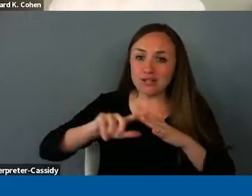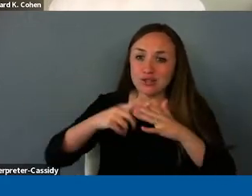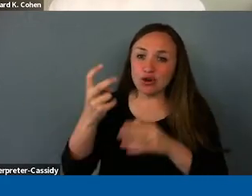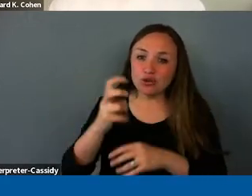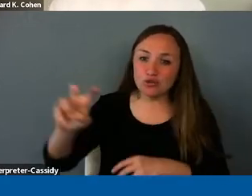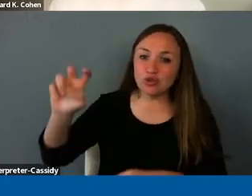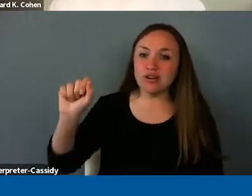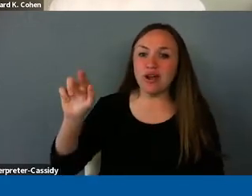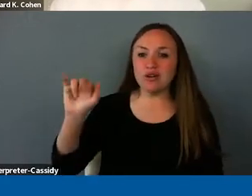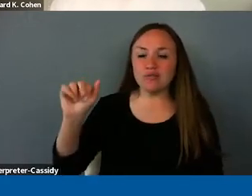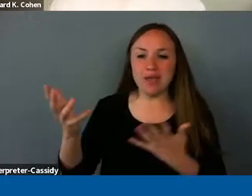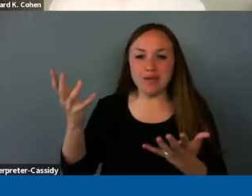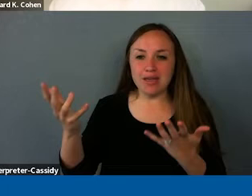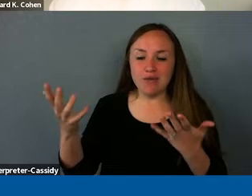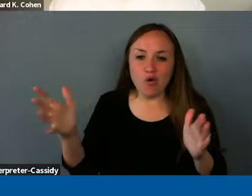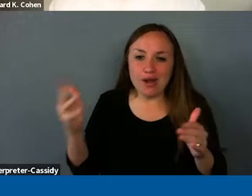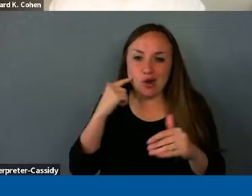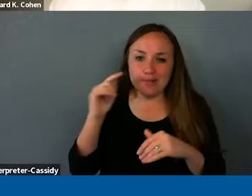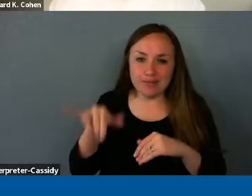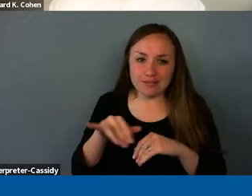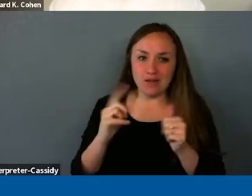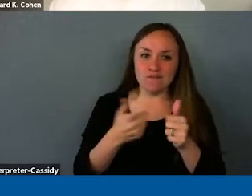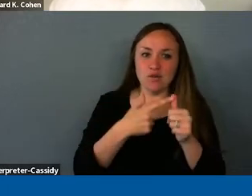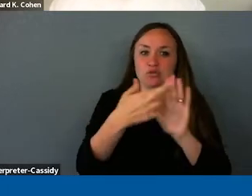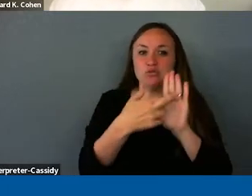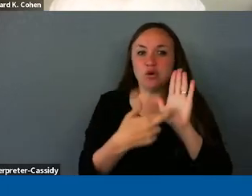then you may have heard this one already. The first rule is, don't use ARIA.